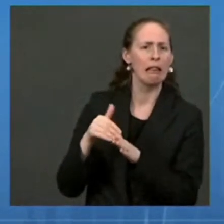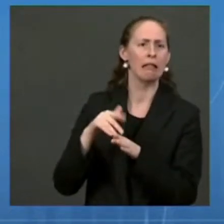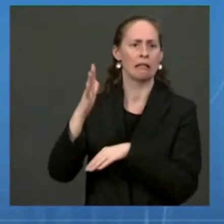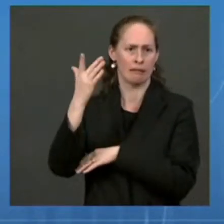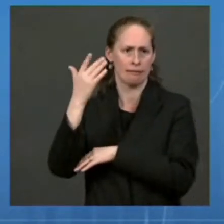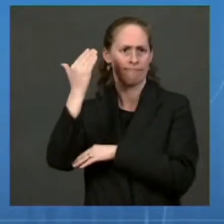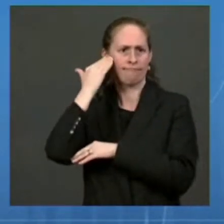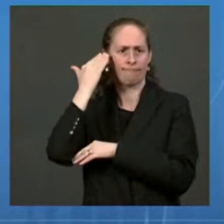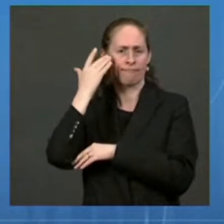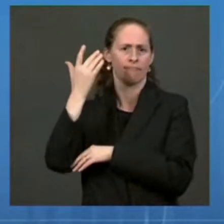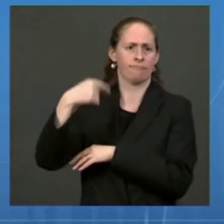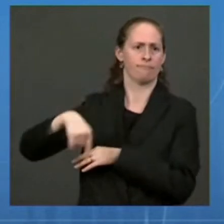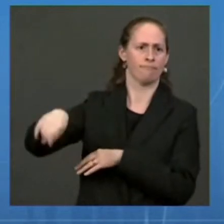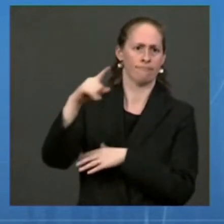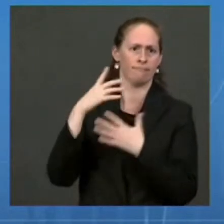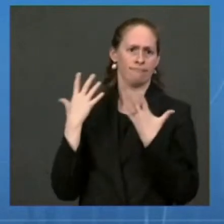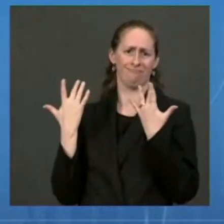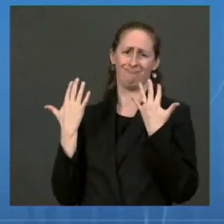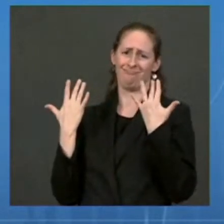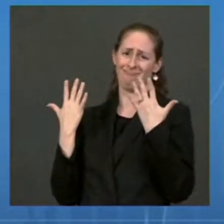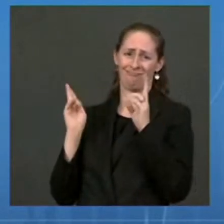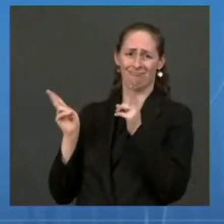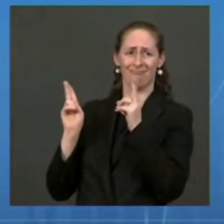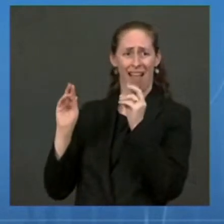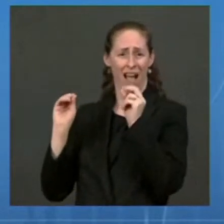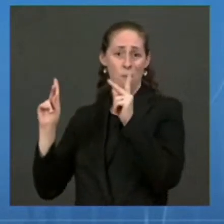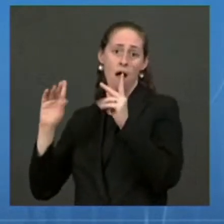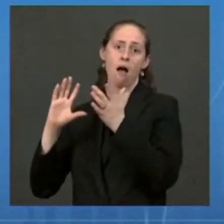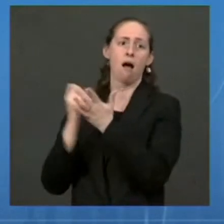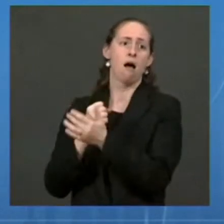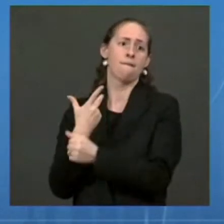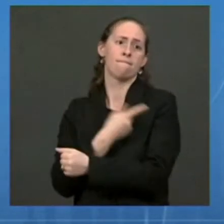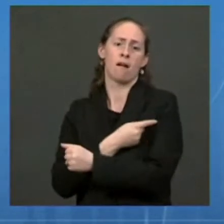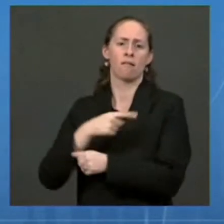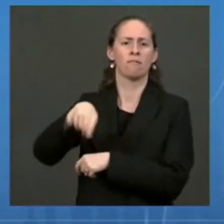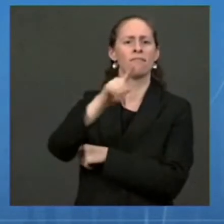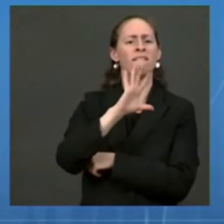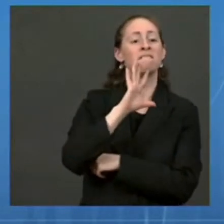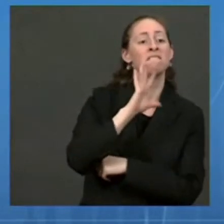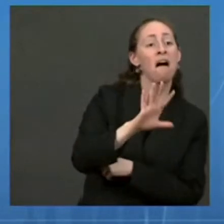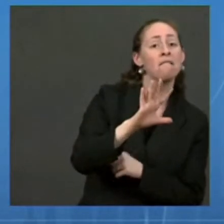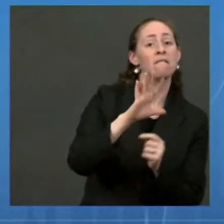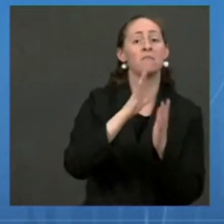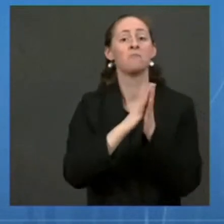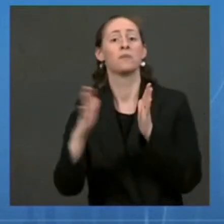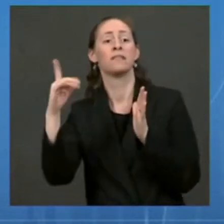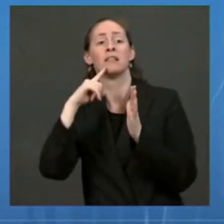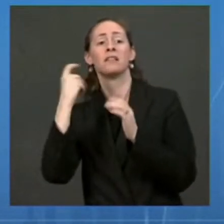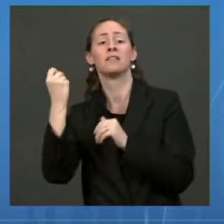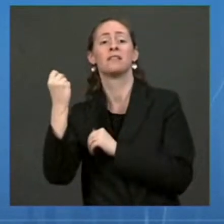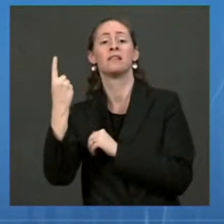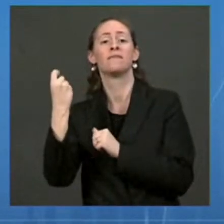QUESTIONS, I THINK THERE ARE MANY, MANY FAMILIES ACROSS THE COUNTRY WHO ARE AAWAITING THE OPPORTUNITY TO GET KIDS 5 TO 11